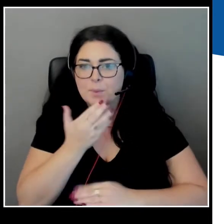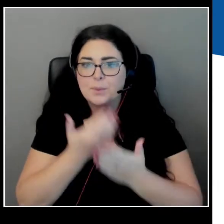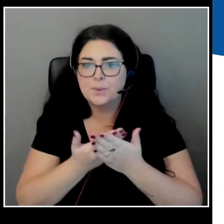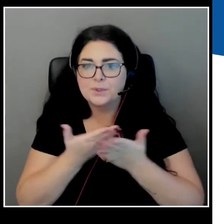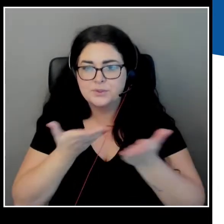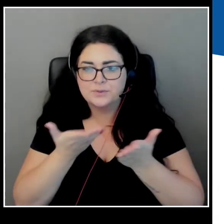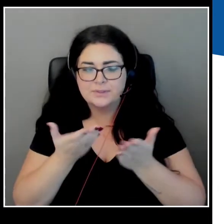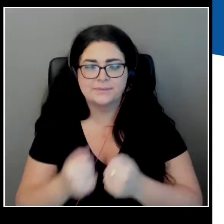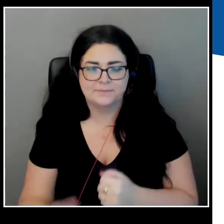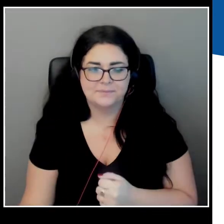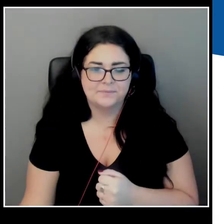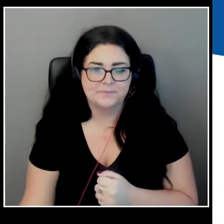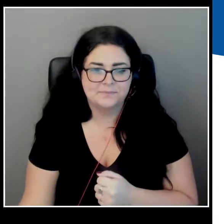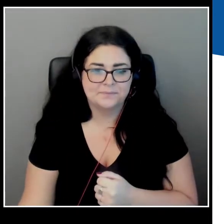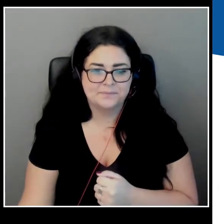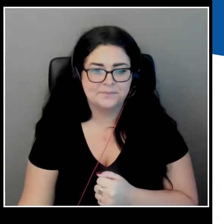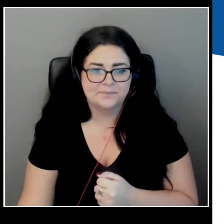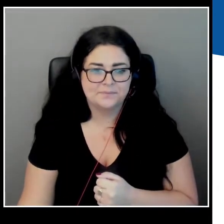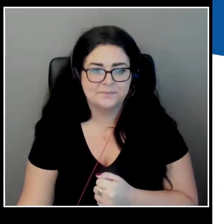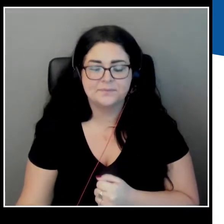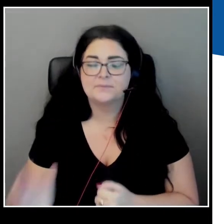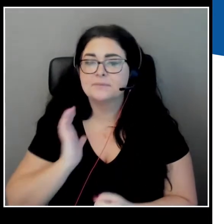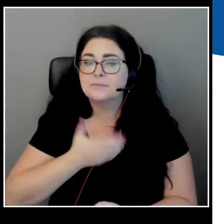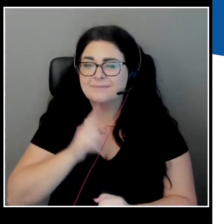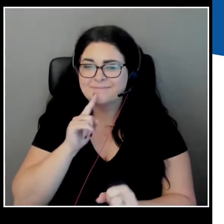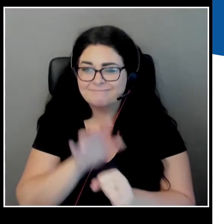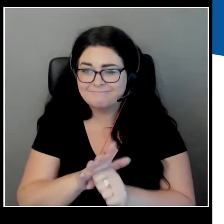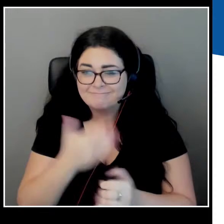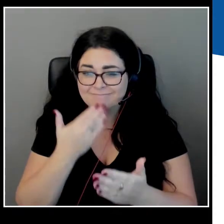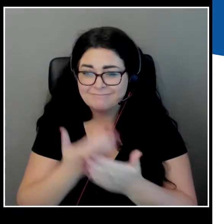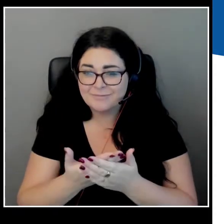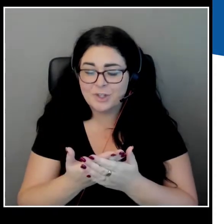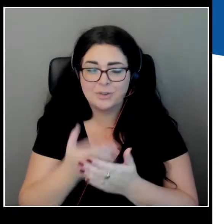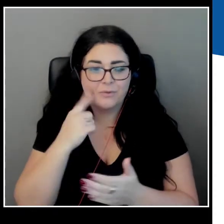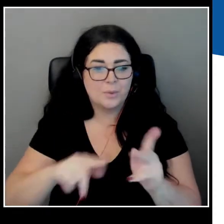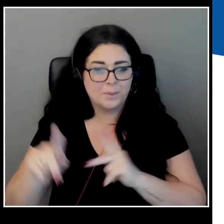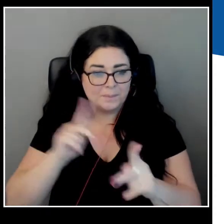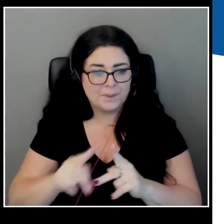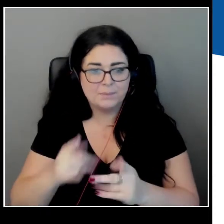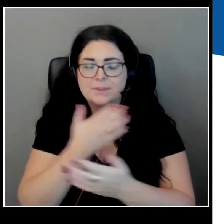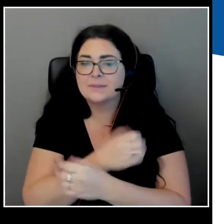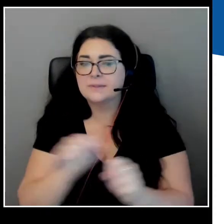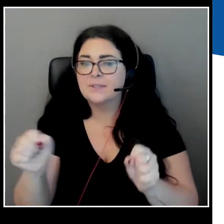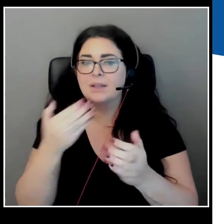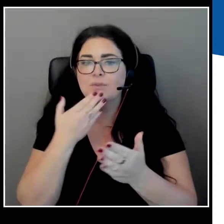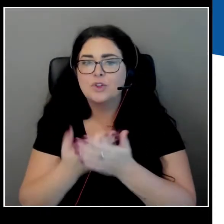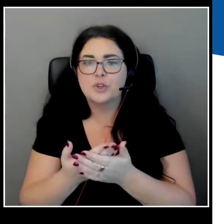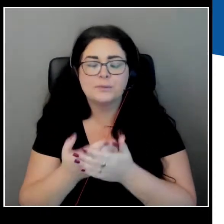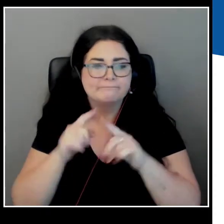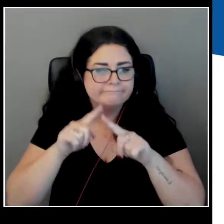Our commitment to provide our customers with a safe, reliable, and accessible ferry service remains unwavering.